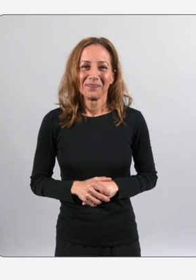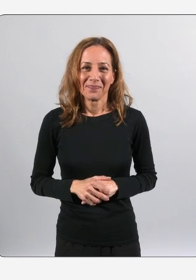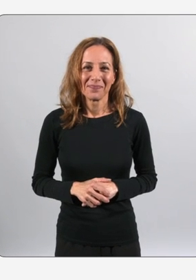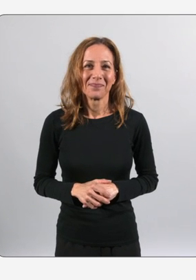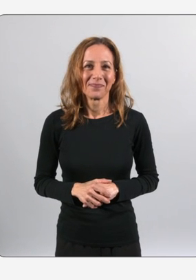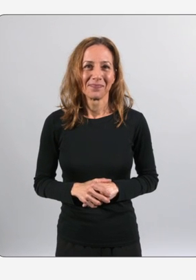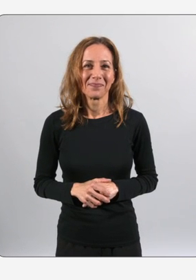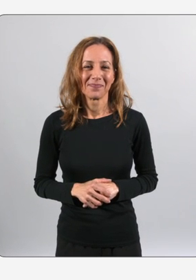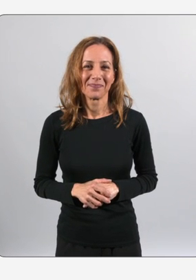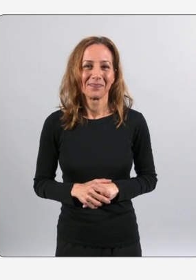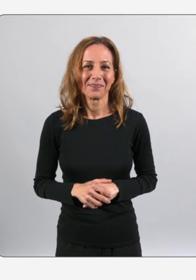And we have a QR code.